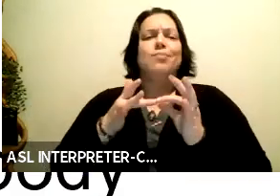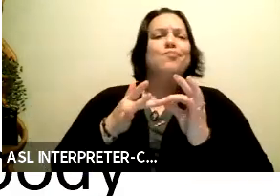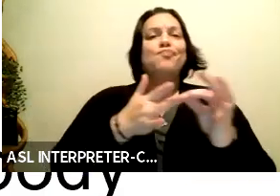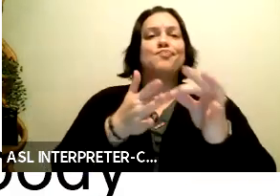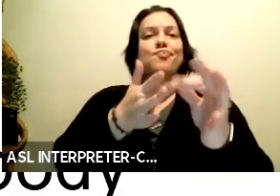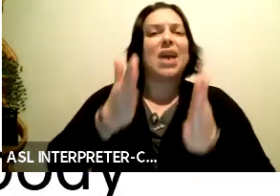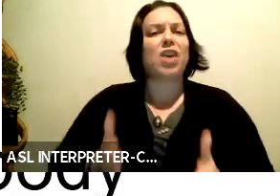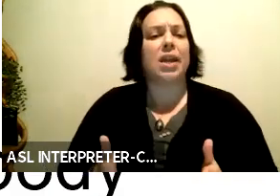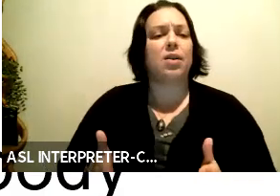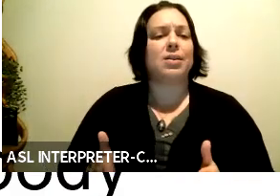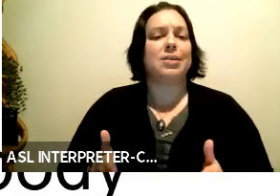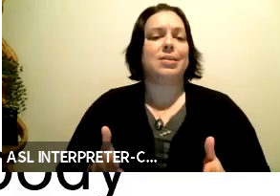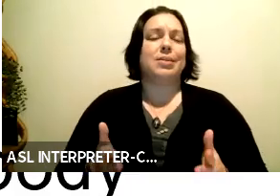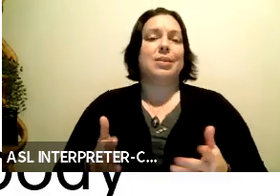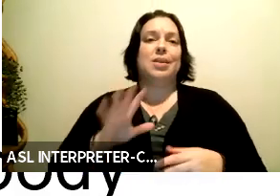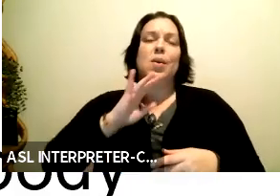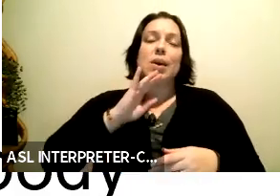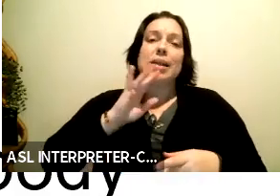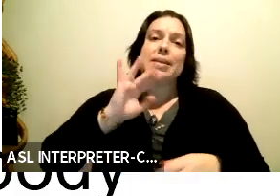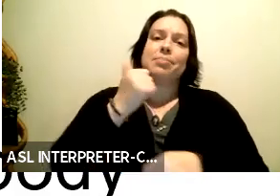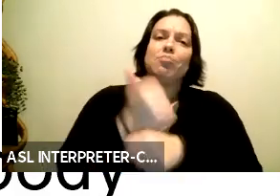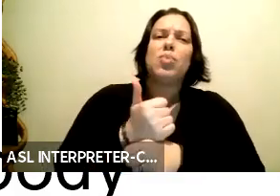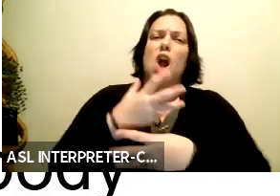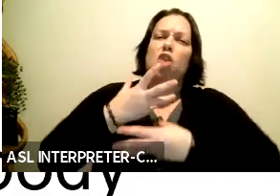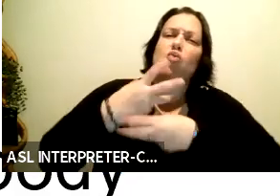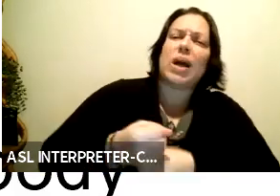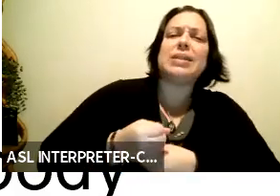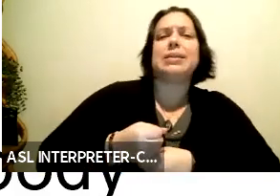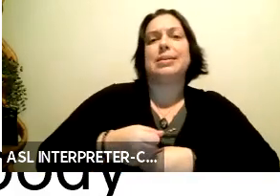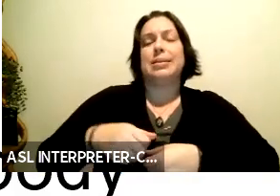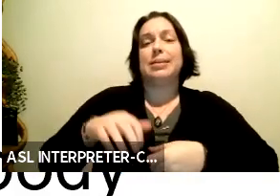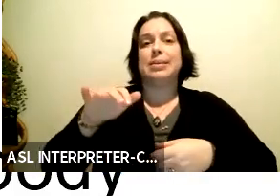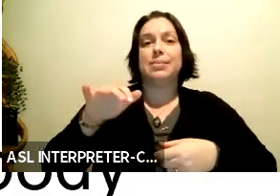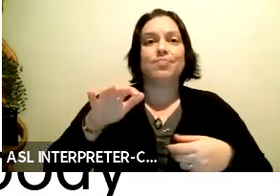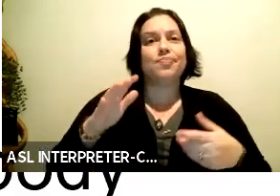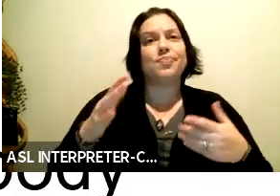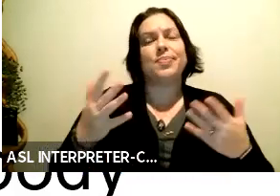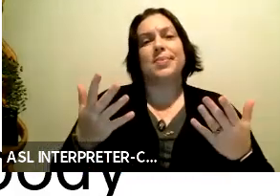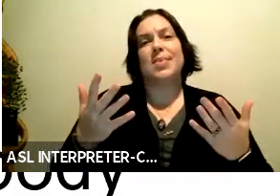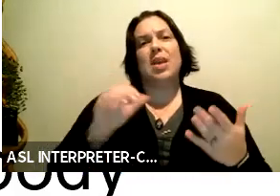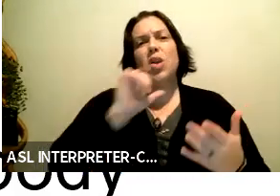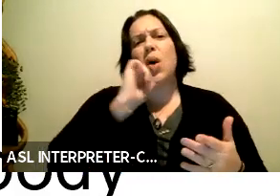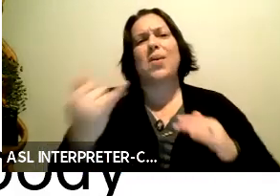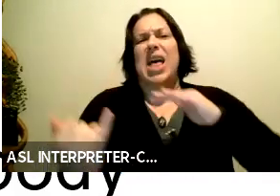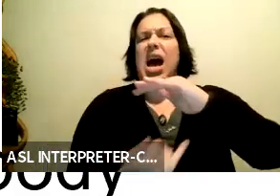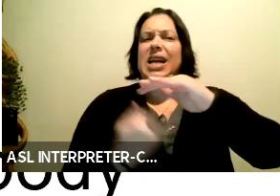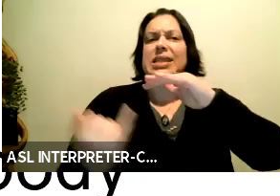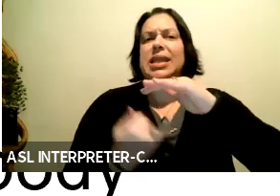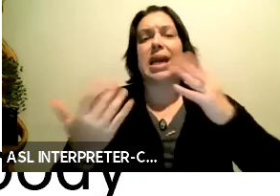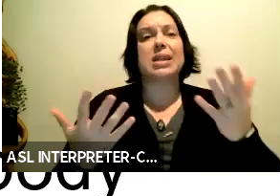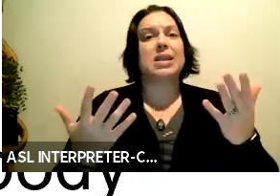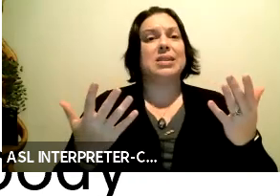disaster barriers of trust, education, isolation. We need to have a long talk about how we resource